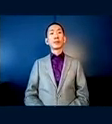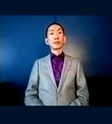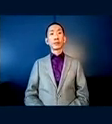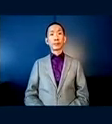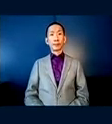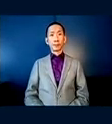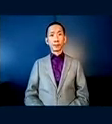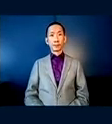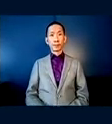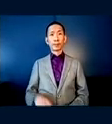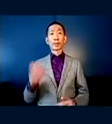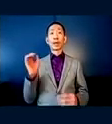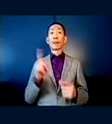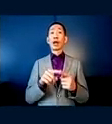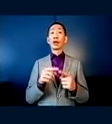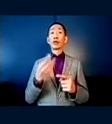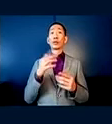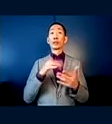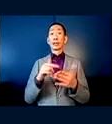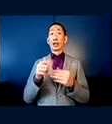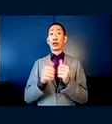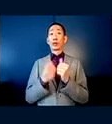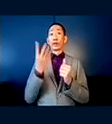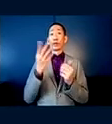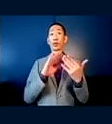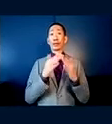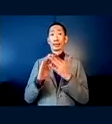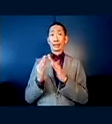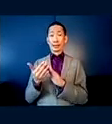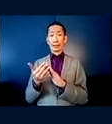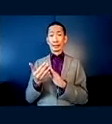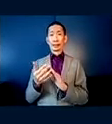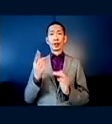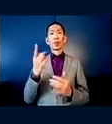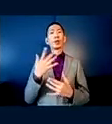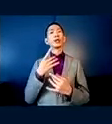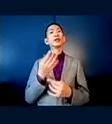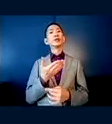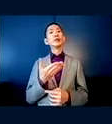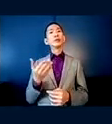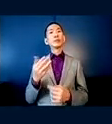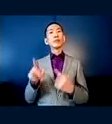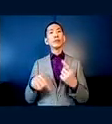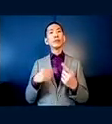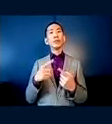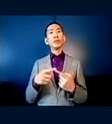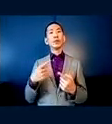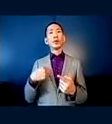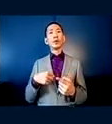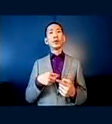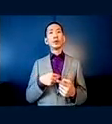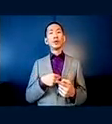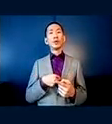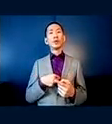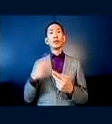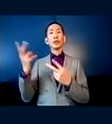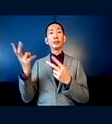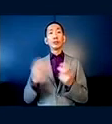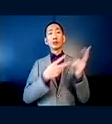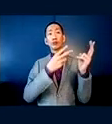NEXT SLIDE. SO, GOING BACK TO THE FOUR-CITY STUDY, ONE OF THE INTERESTING THINGS IS THAT WHEN WE POOLED